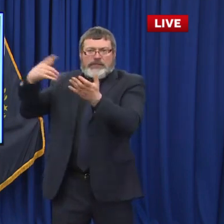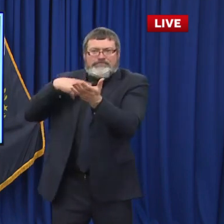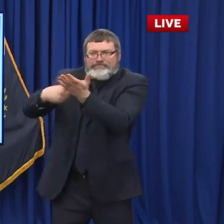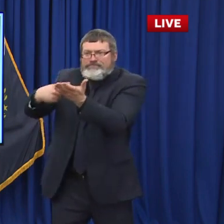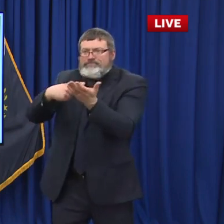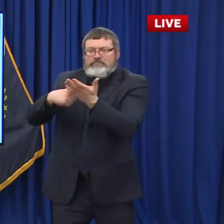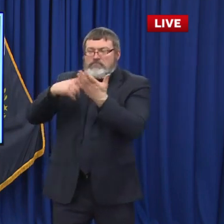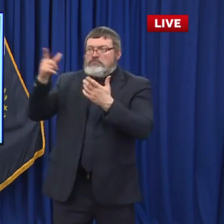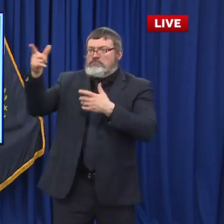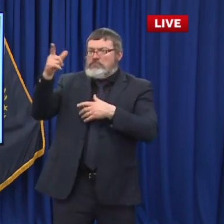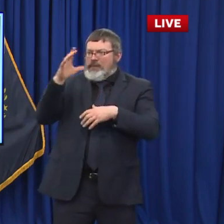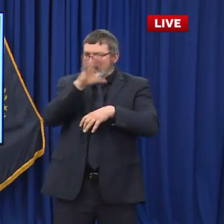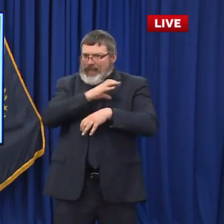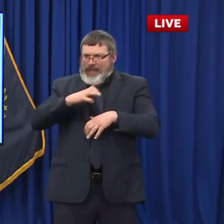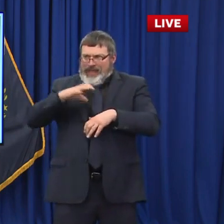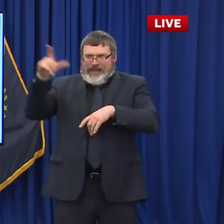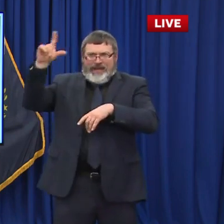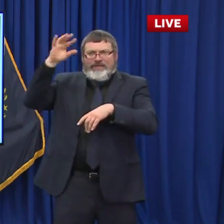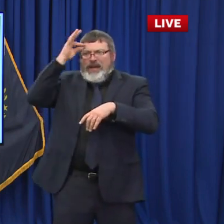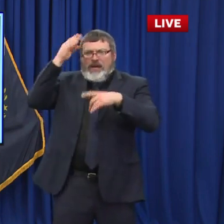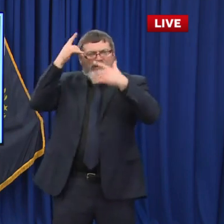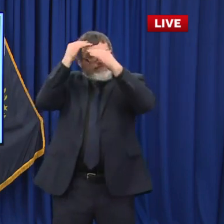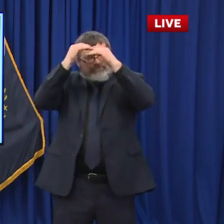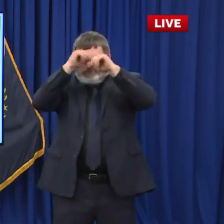IT WAS CLEAR THEY WANTED TO GET SOMETHING DONE.